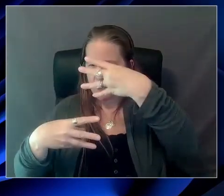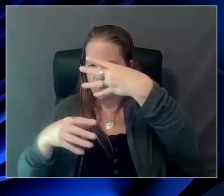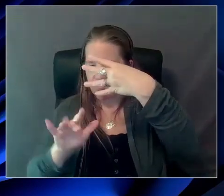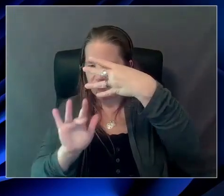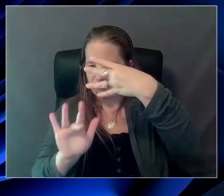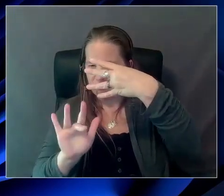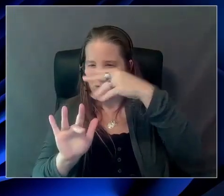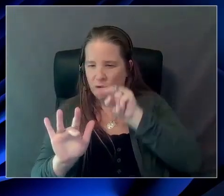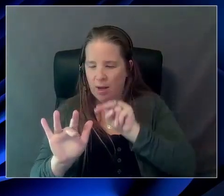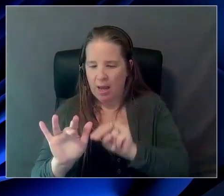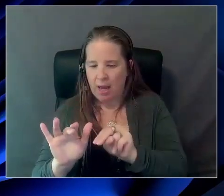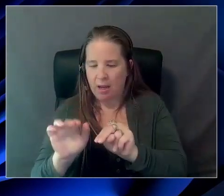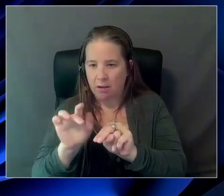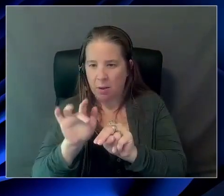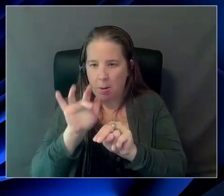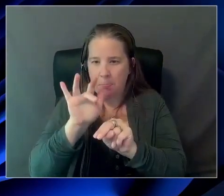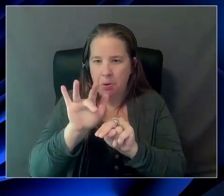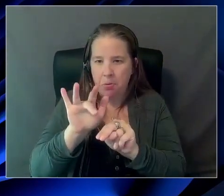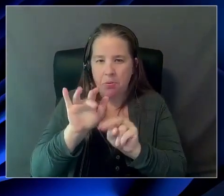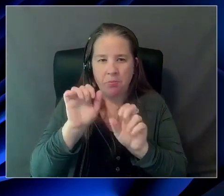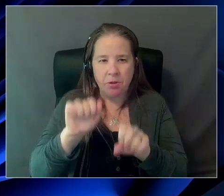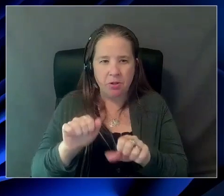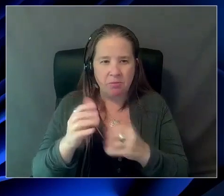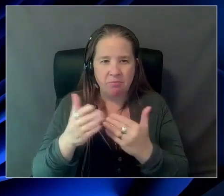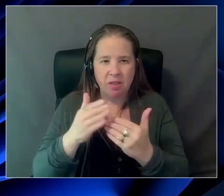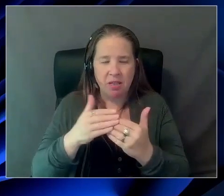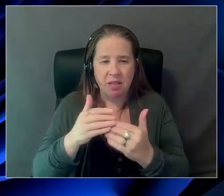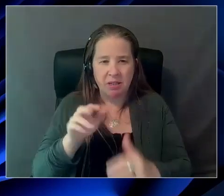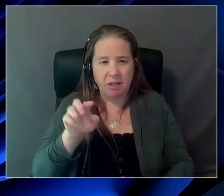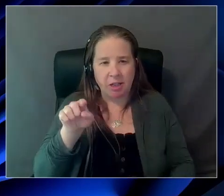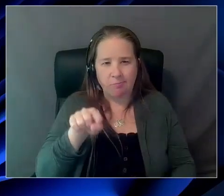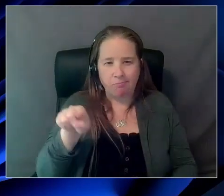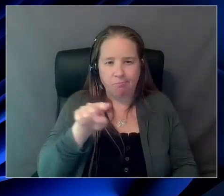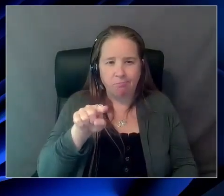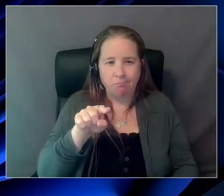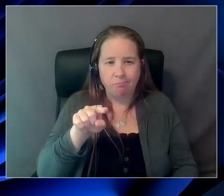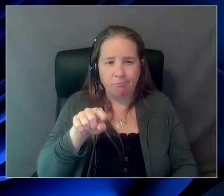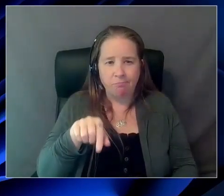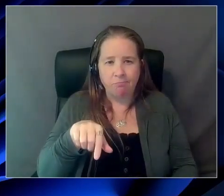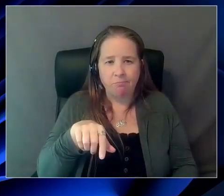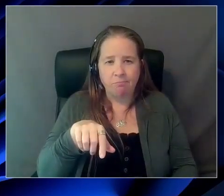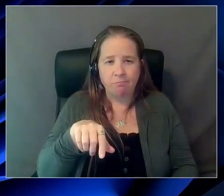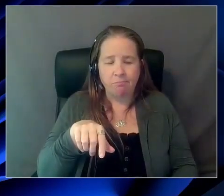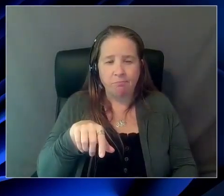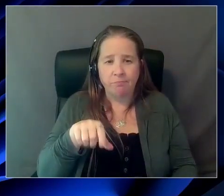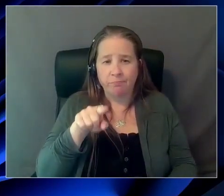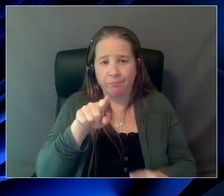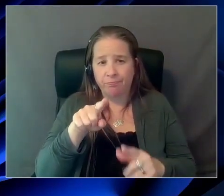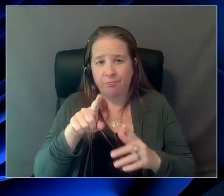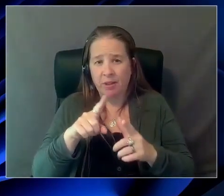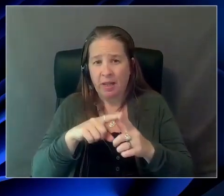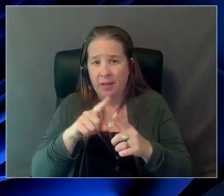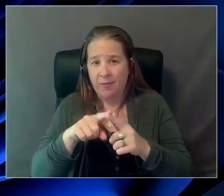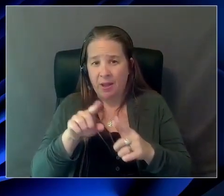and right here. I can easily invoke context menu with. Uh, application key